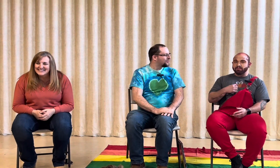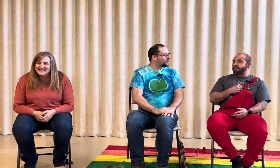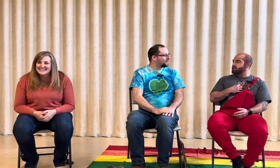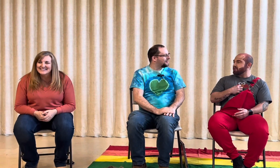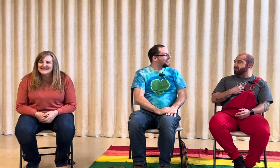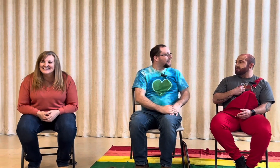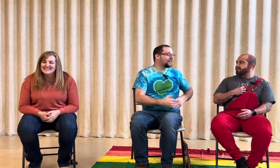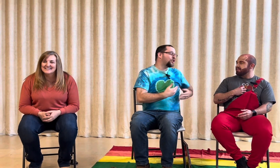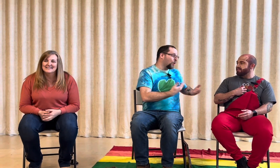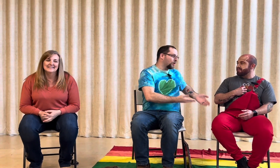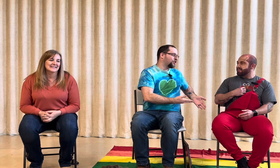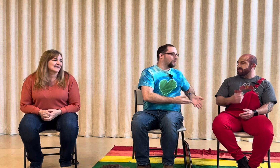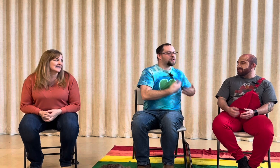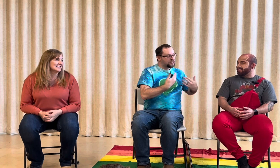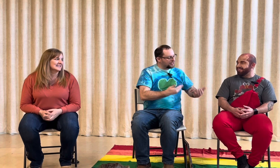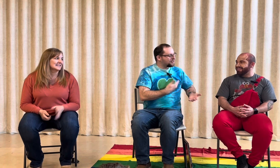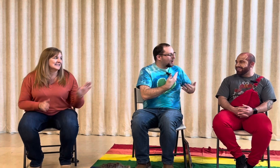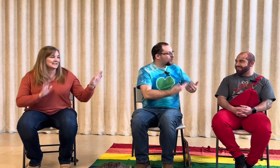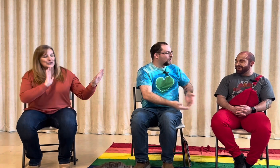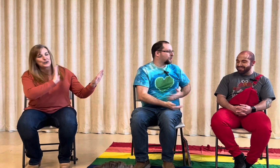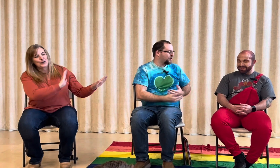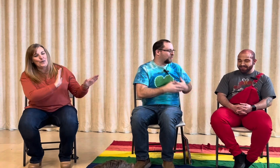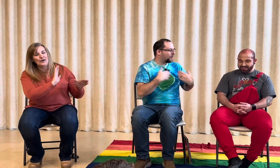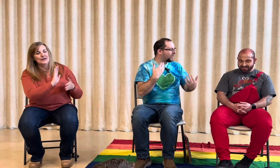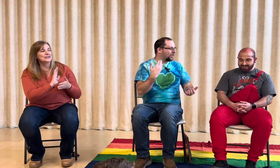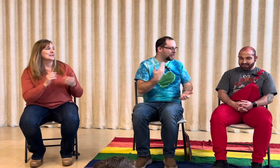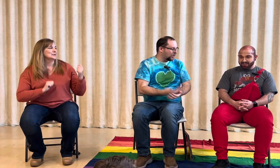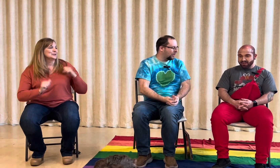It's my show! AARON: It's your show! So, tell us about your show! What are we going to learn